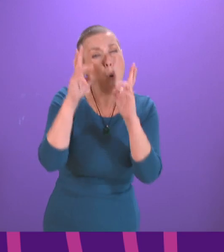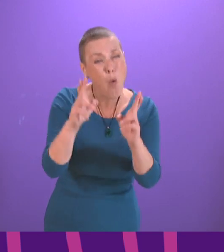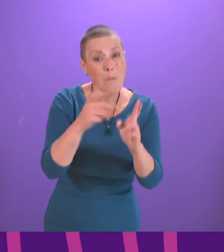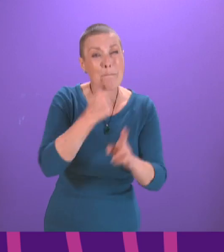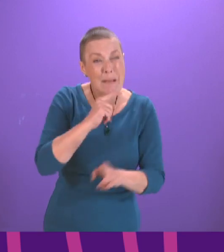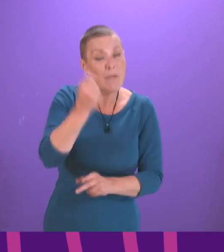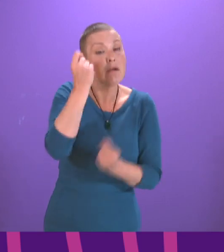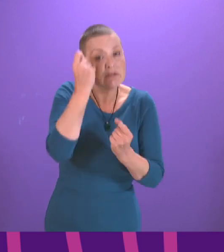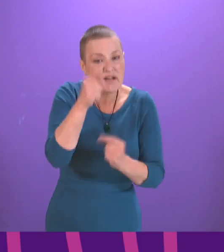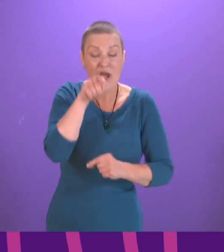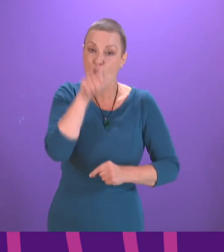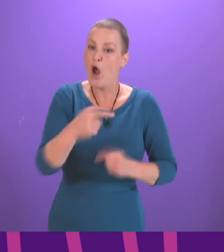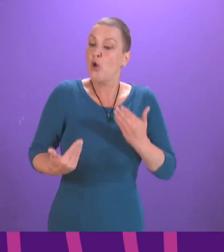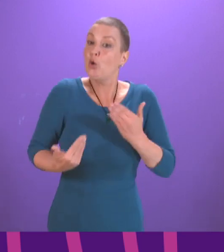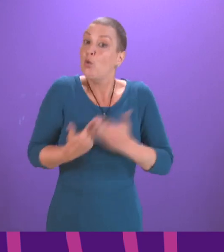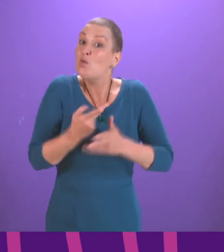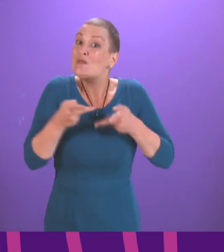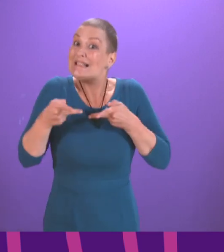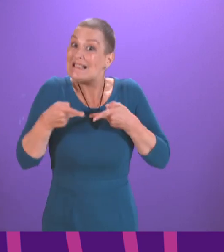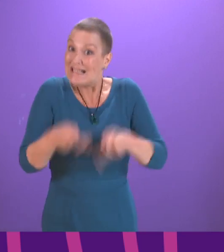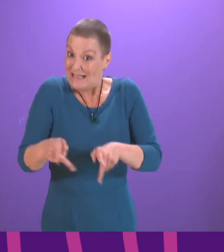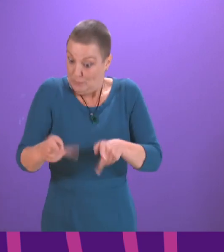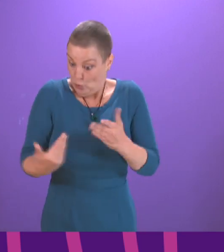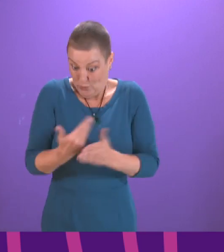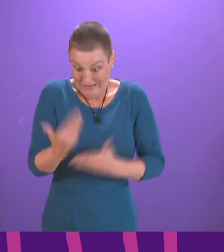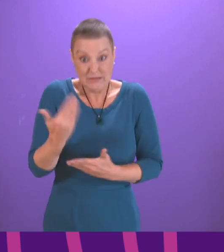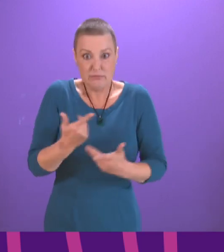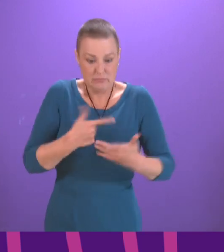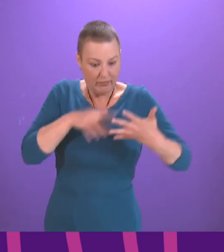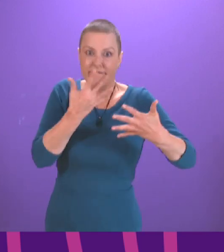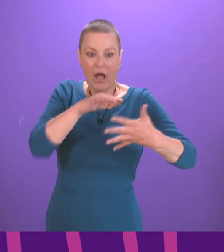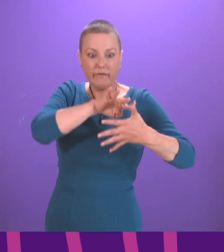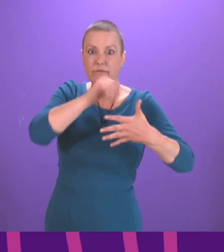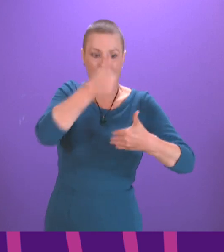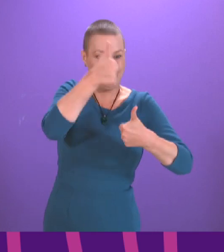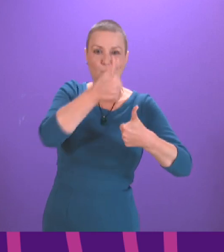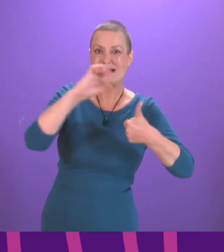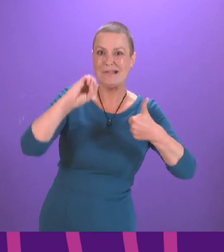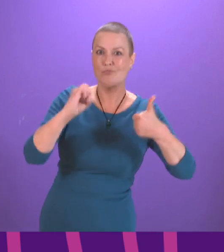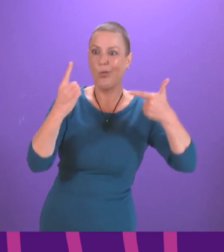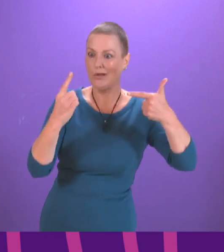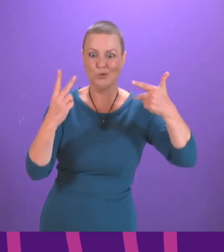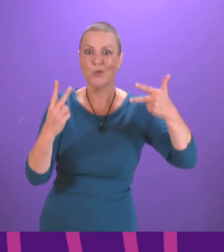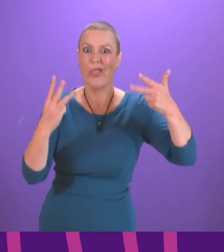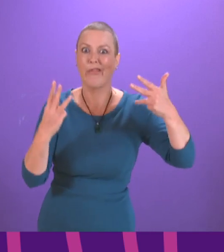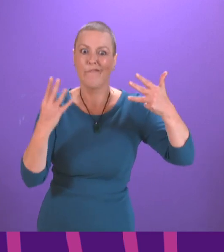we are migrating to a new system. We have not yet applied the differentiated approach